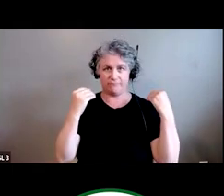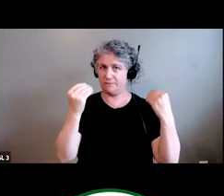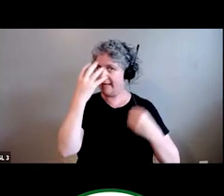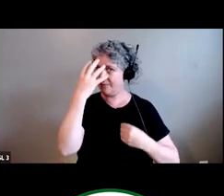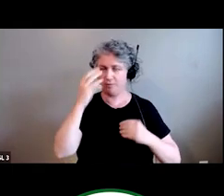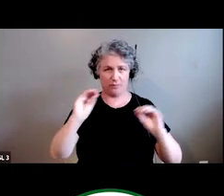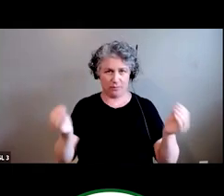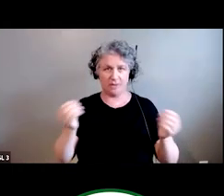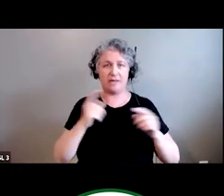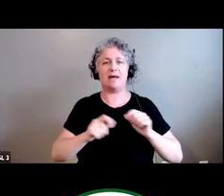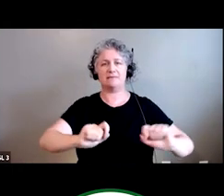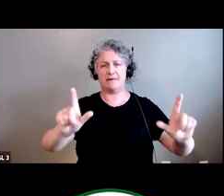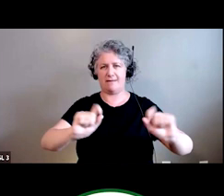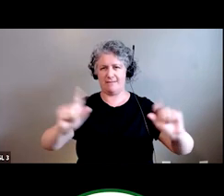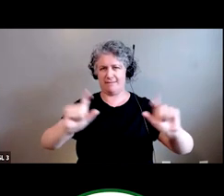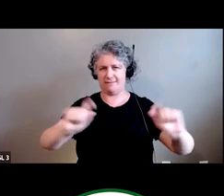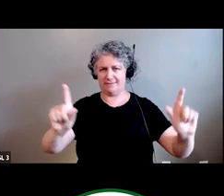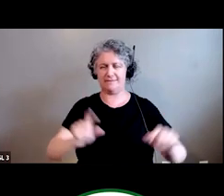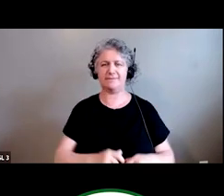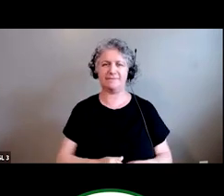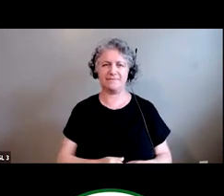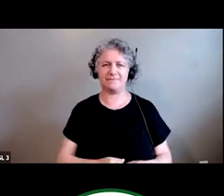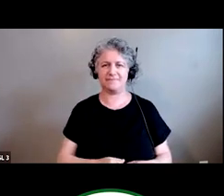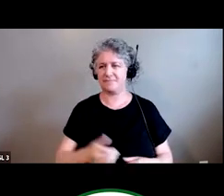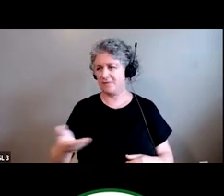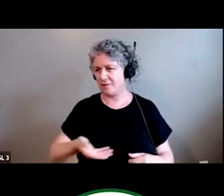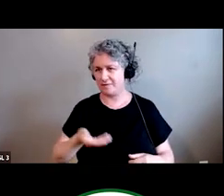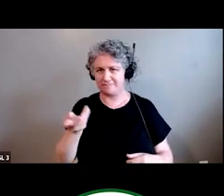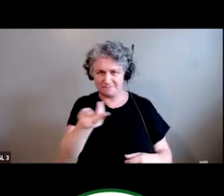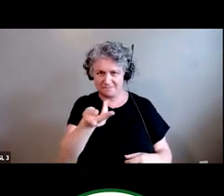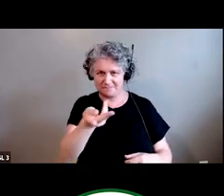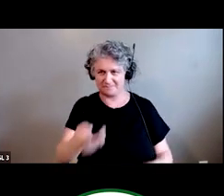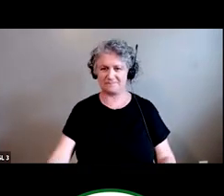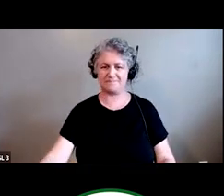Hello everyone. Very pleased to be here to share a little bit about the Nature for All project today.